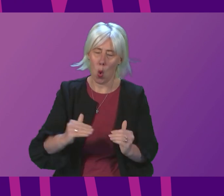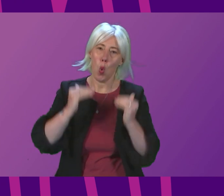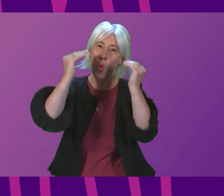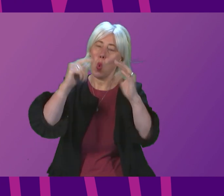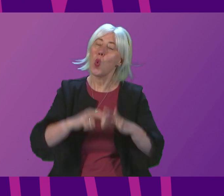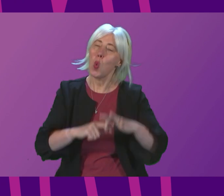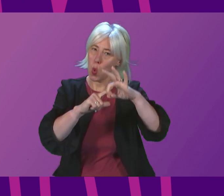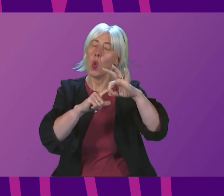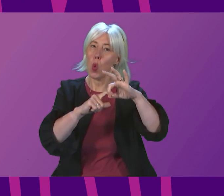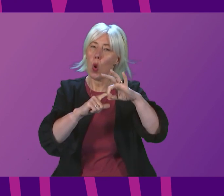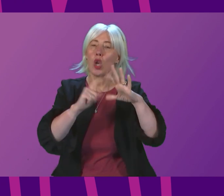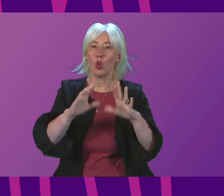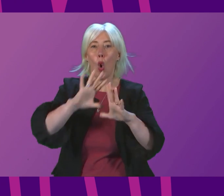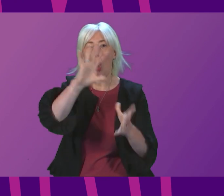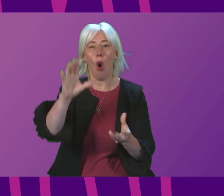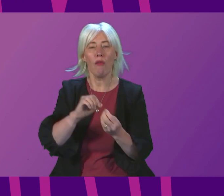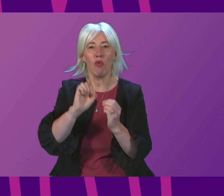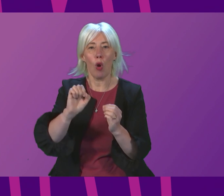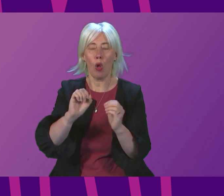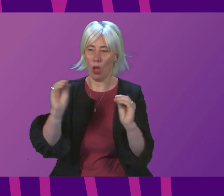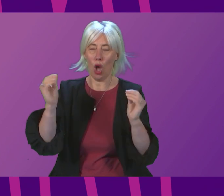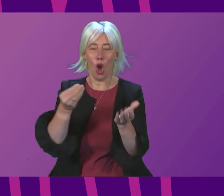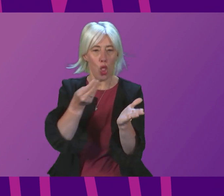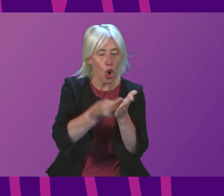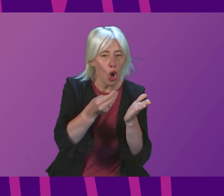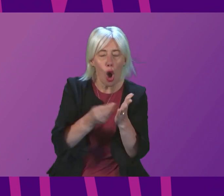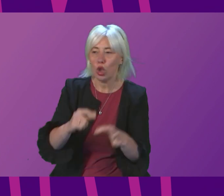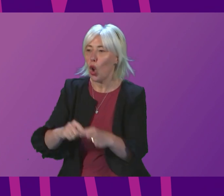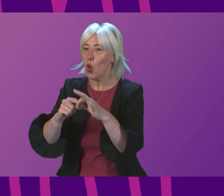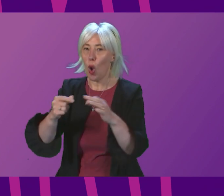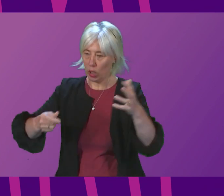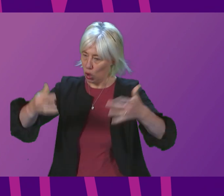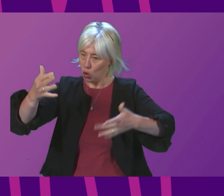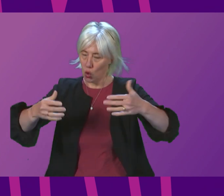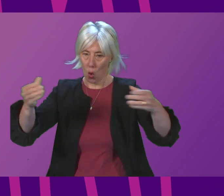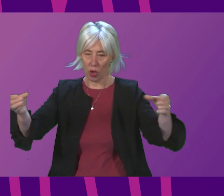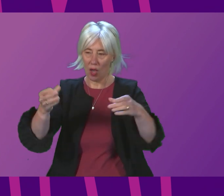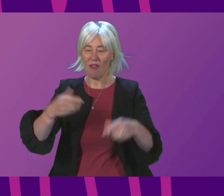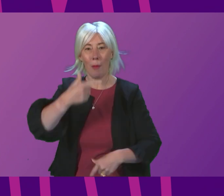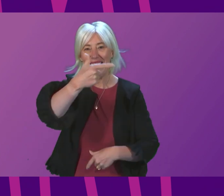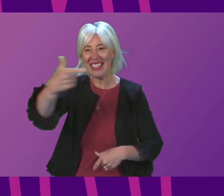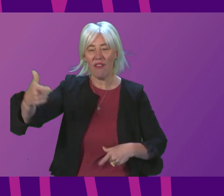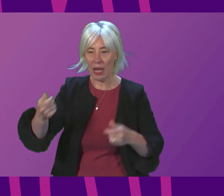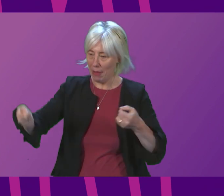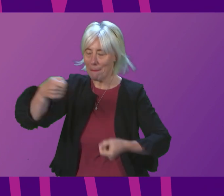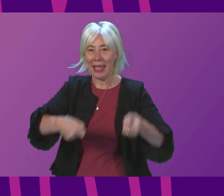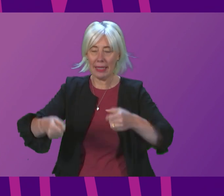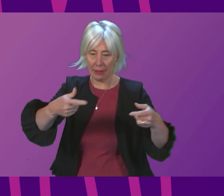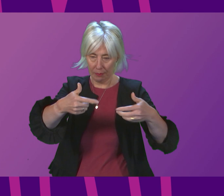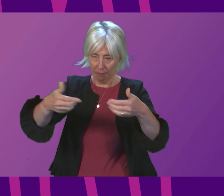“Overall, it achieved the highest combined cost and quality score of the seven bids”. That was the decision that was taken at the time.